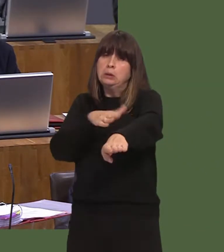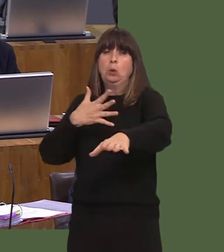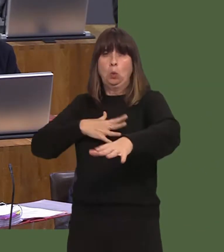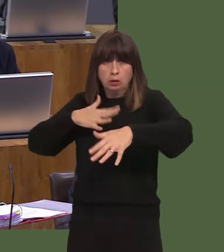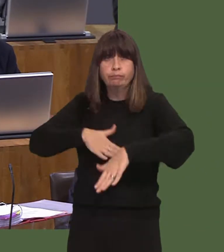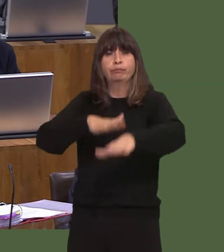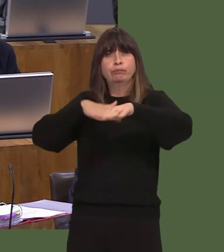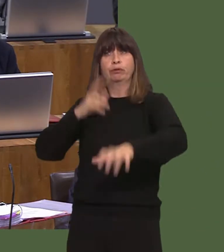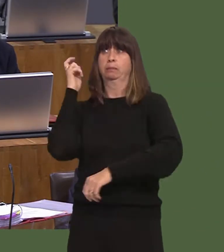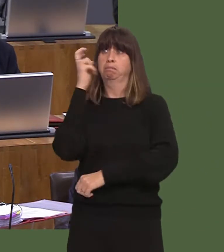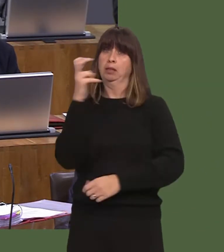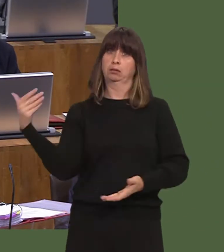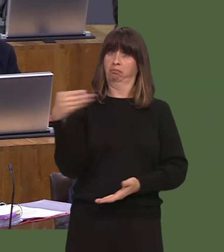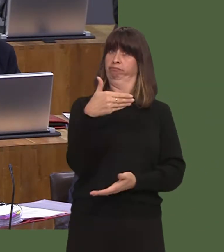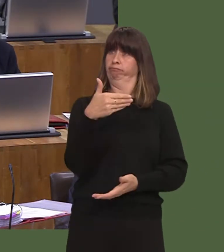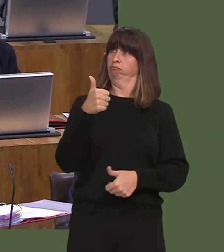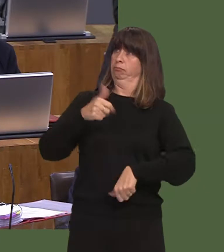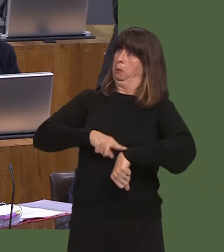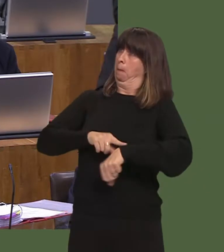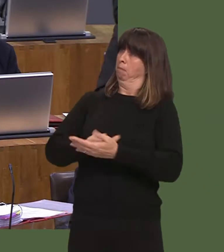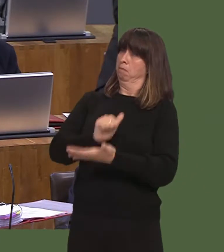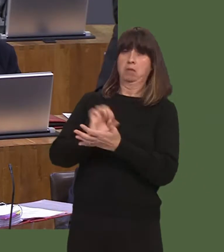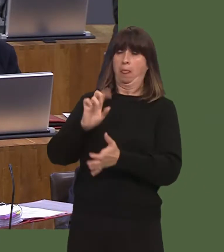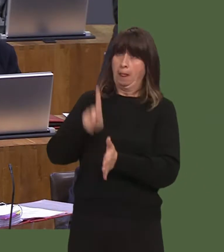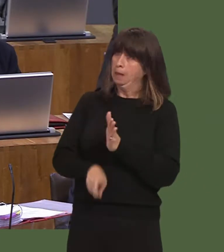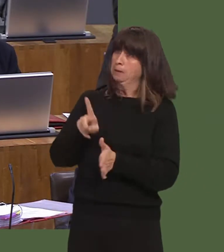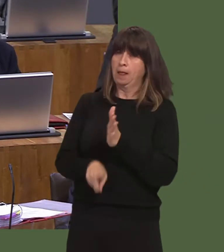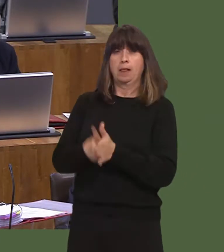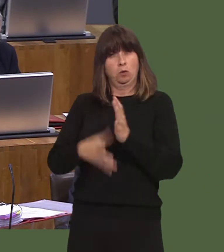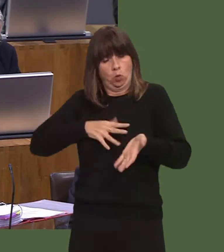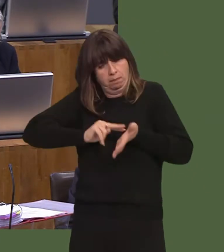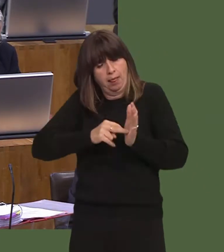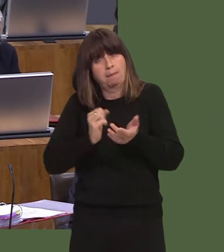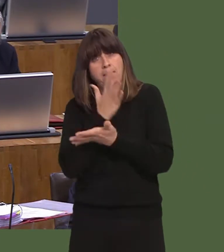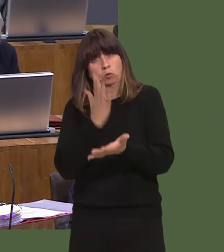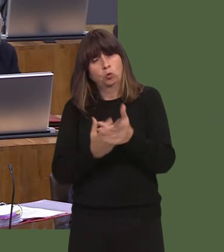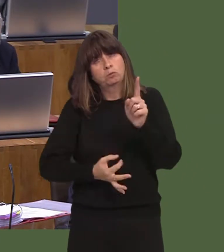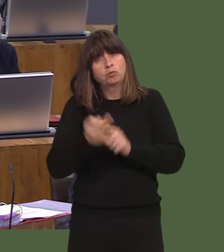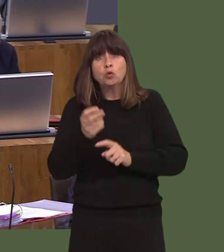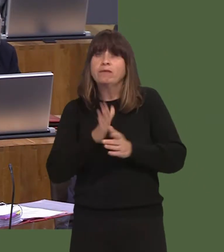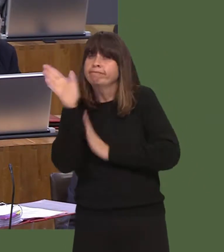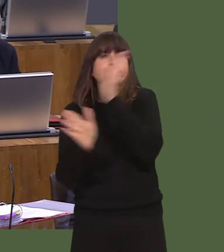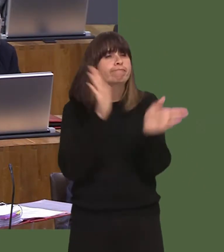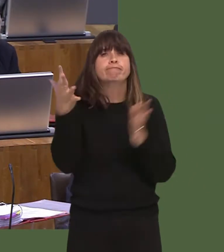bus punctuality and air quality. As part of that strategy, we want to ensure that we improve the network, and there will